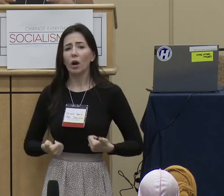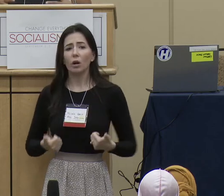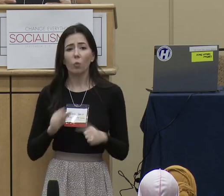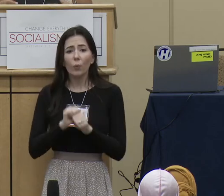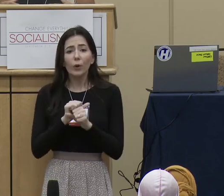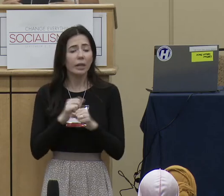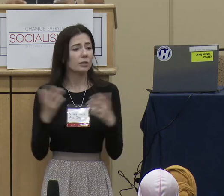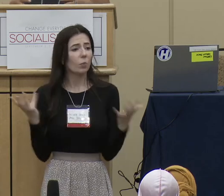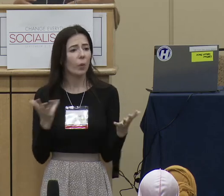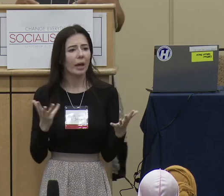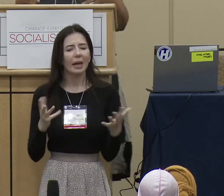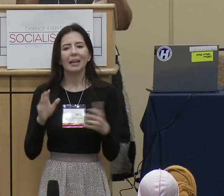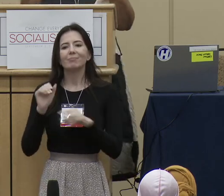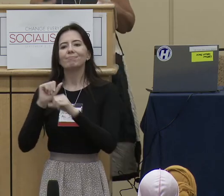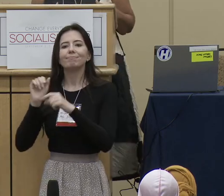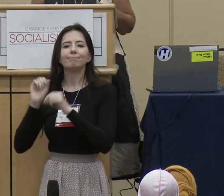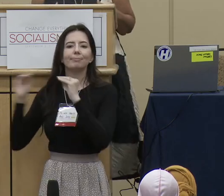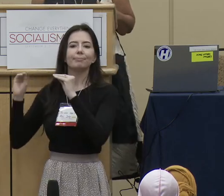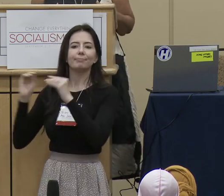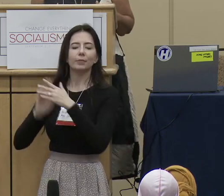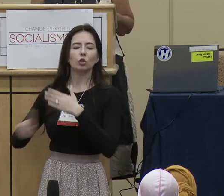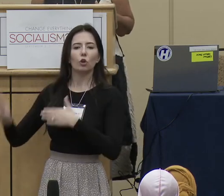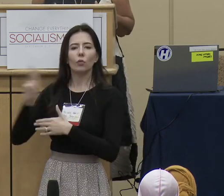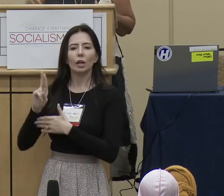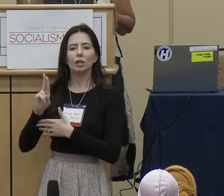move. What I do for a living is teach at a university, and the